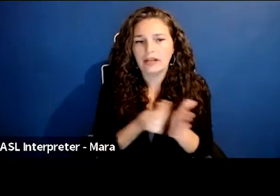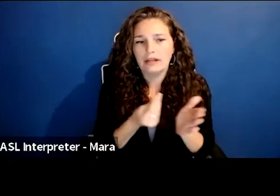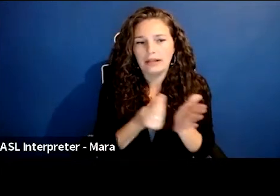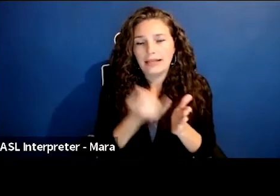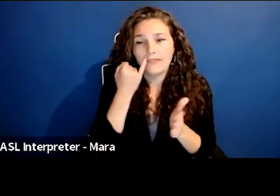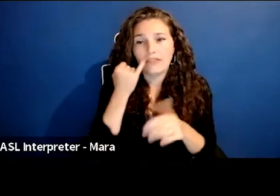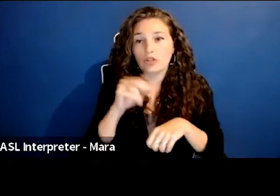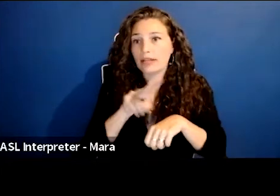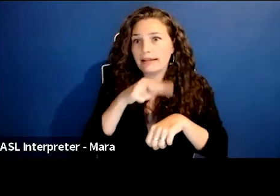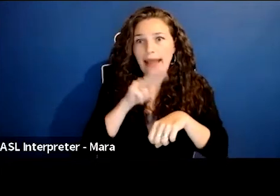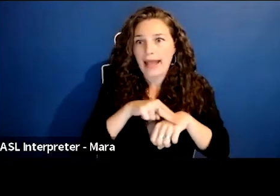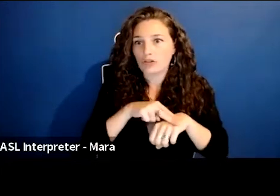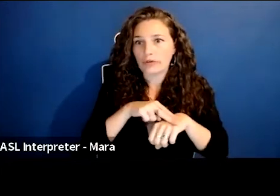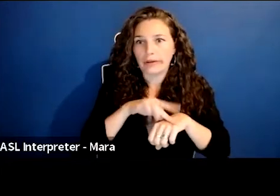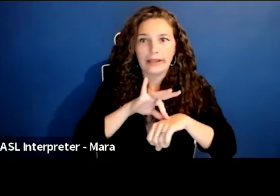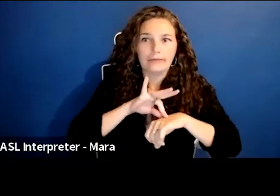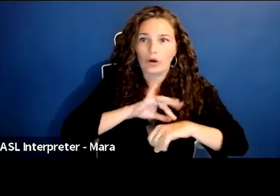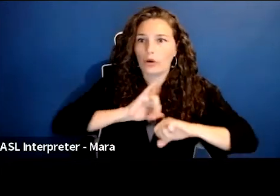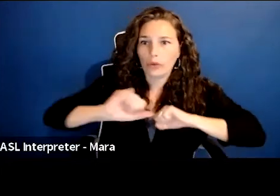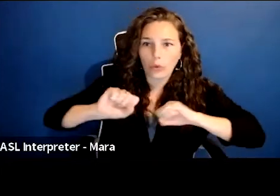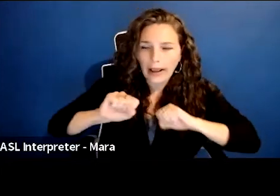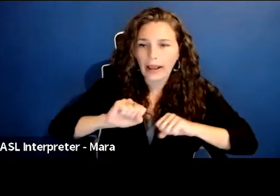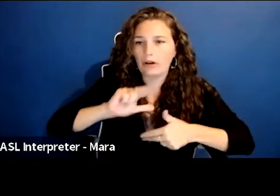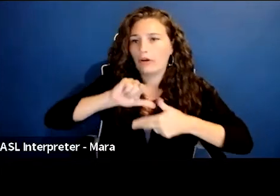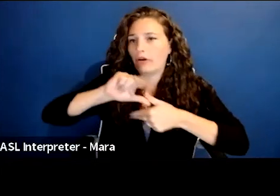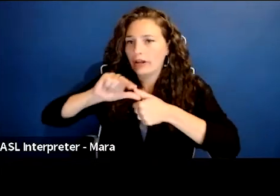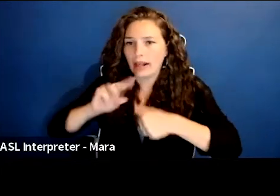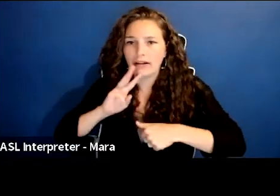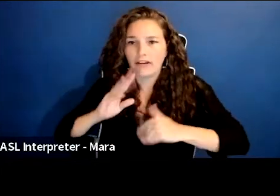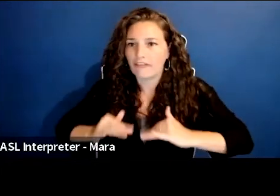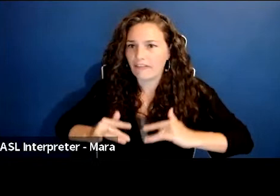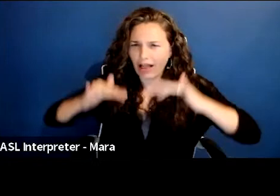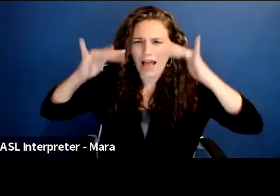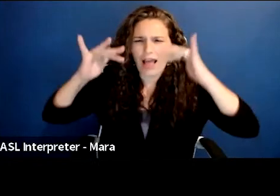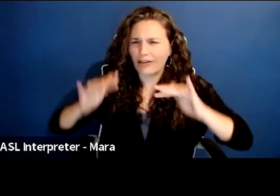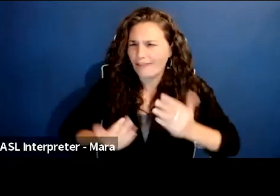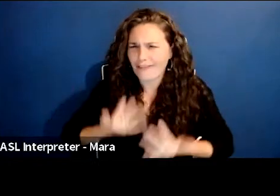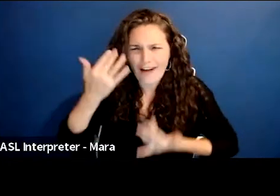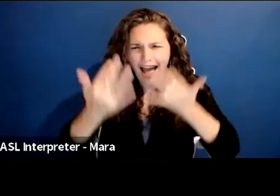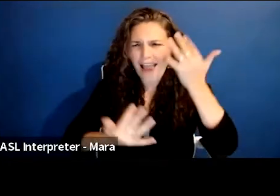There's an earthquake, there's a hurricane, there's a flood. The fires in California.